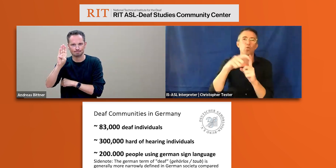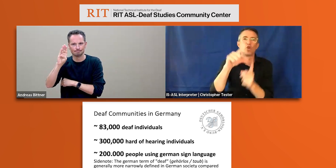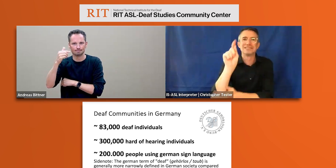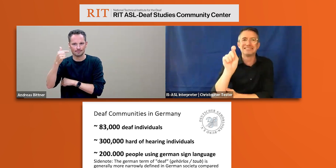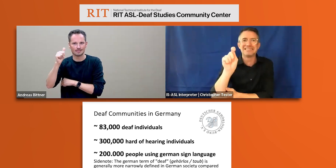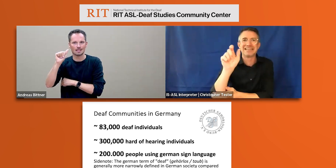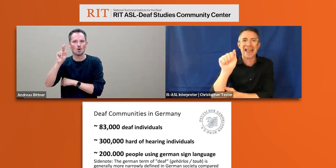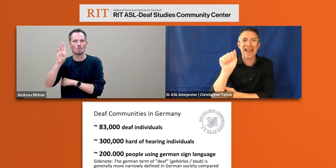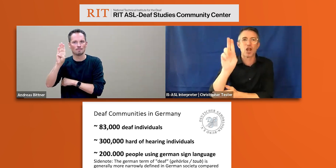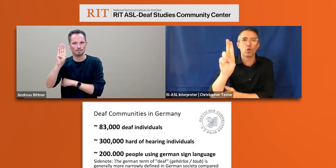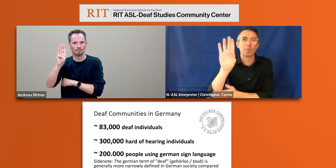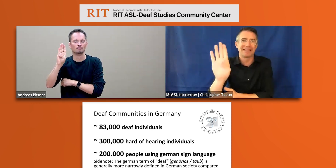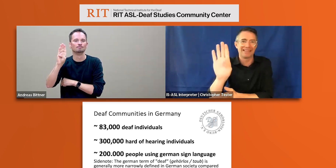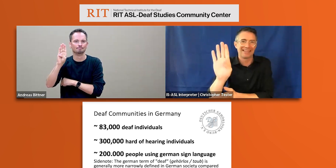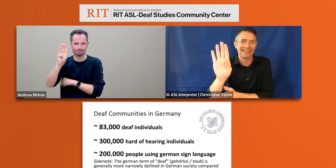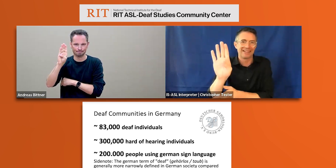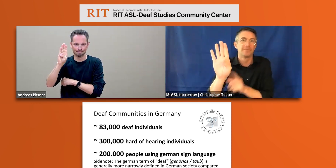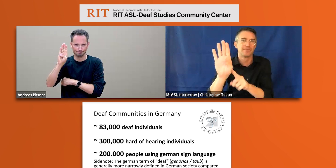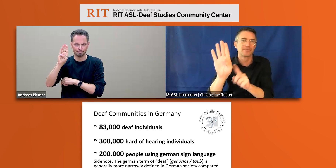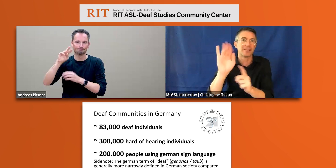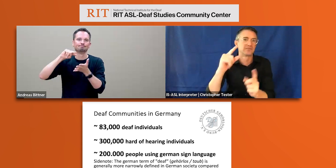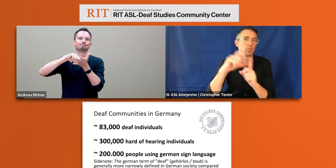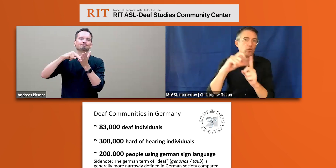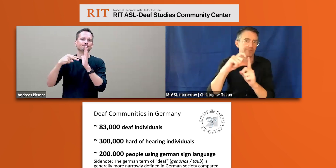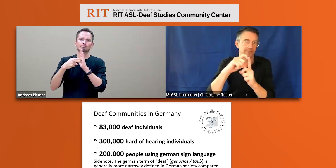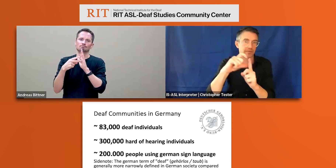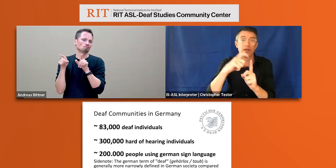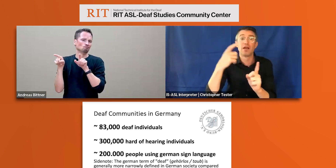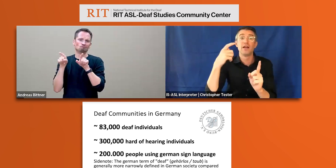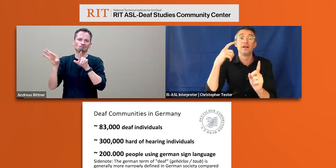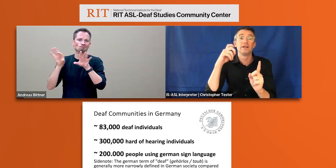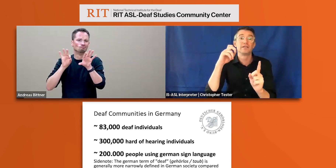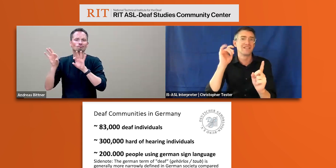There are people with hearing loss, and that word is "taub."